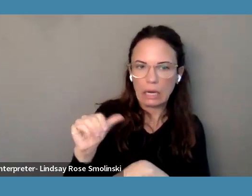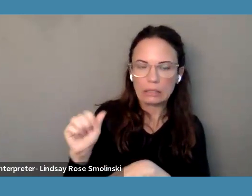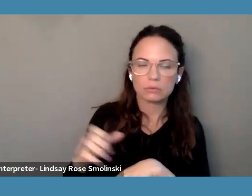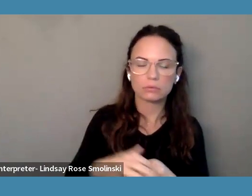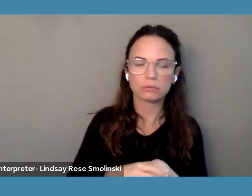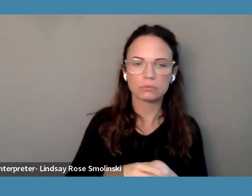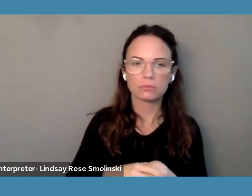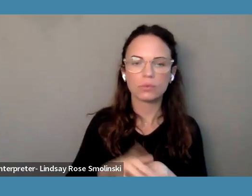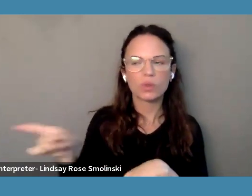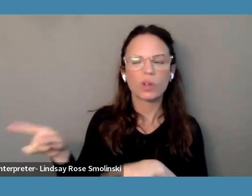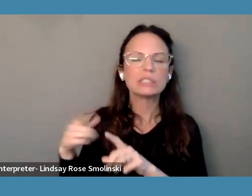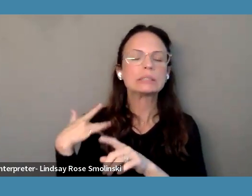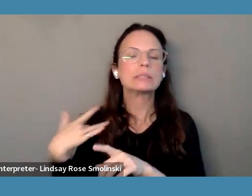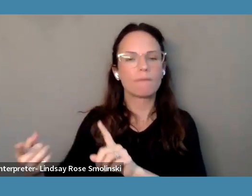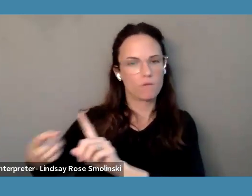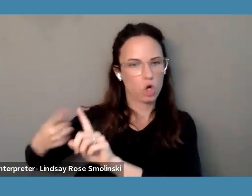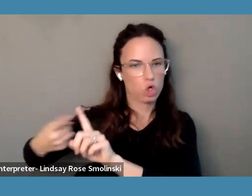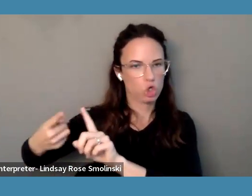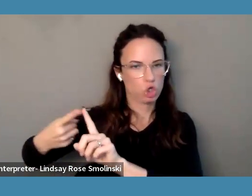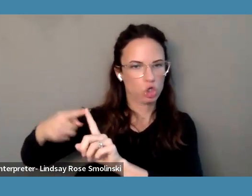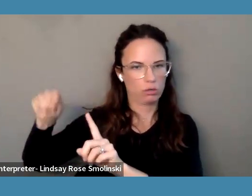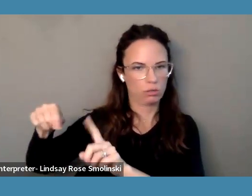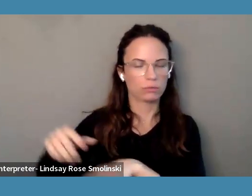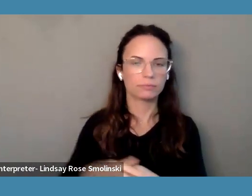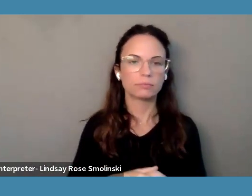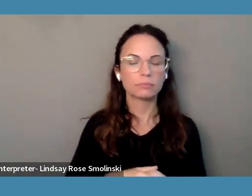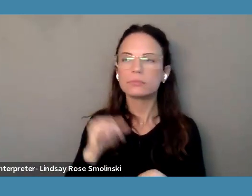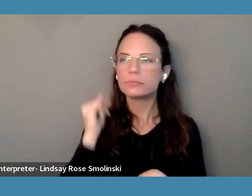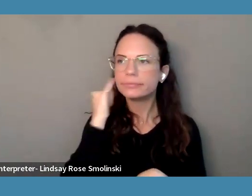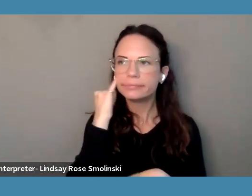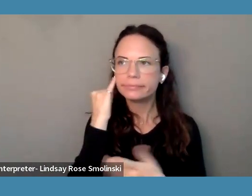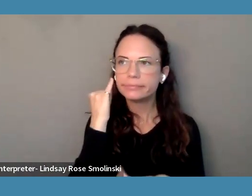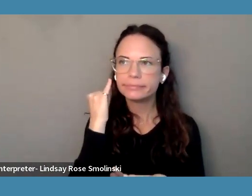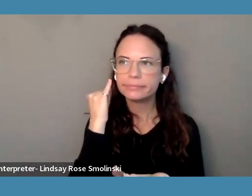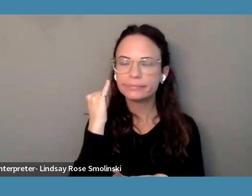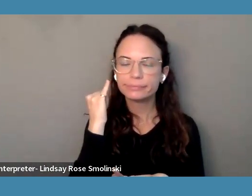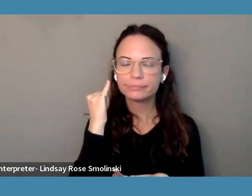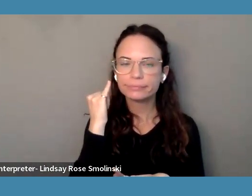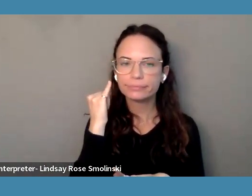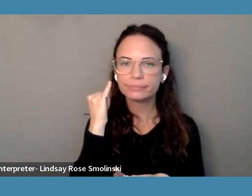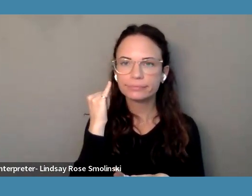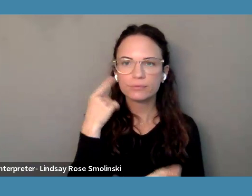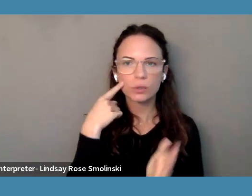they will go first. So if it is a, for example, service